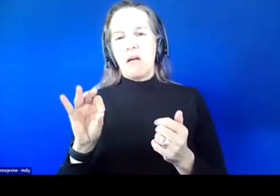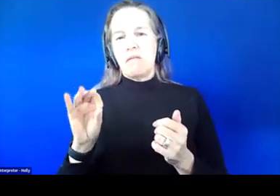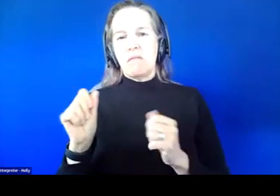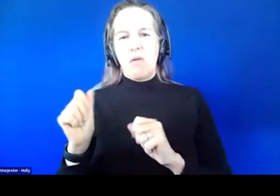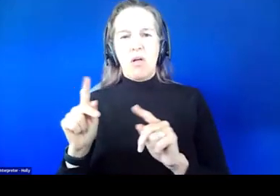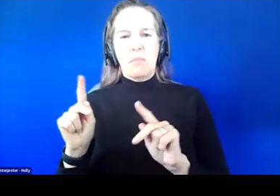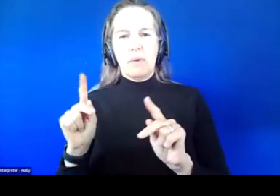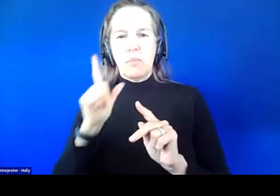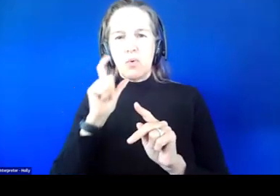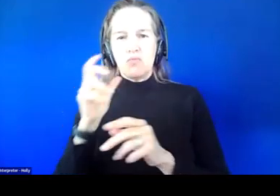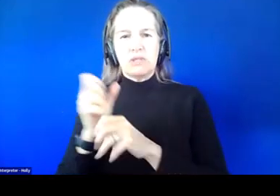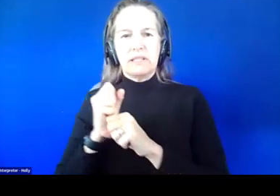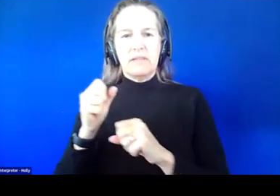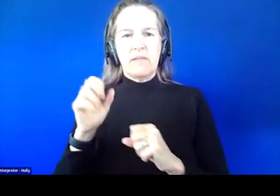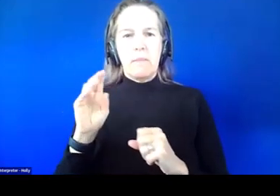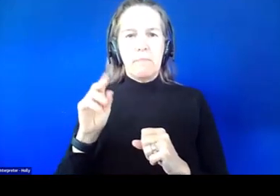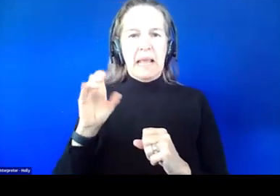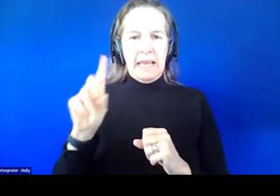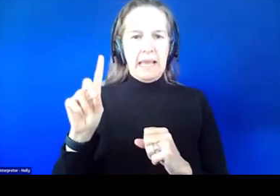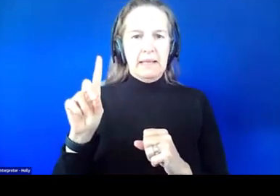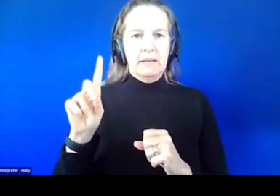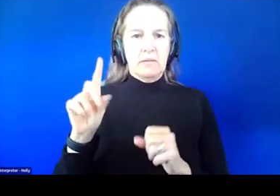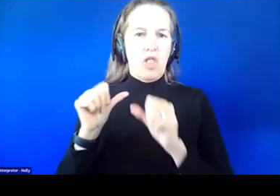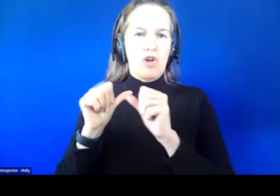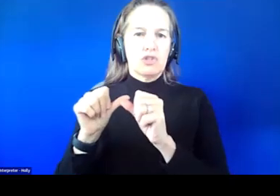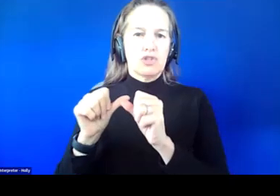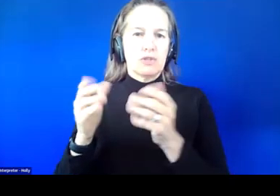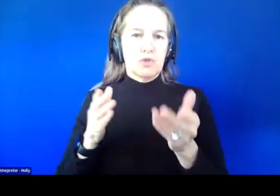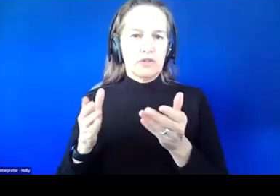Medicaid long-term services and supports.